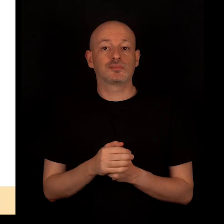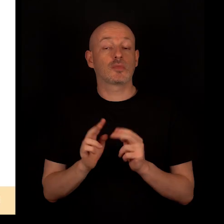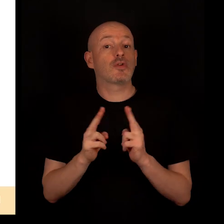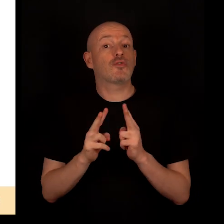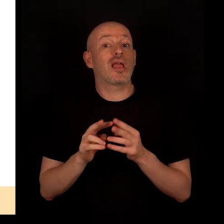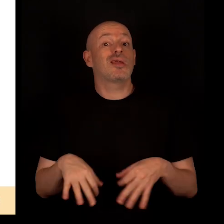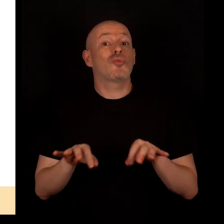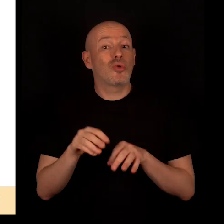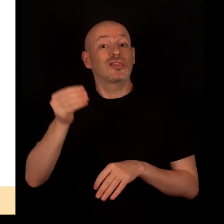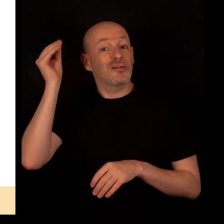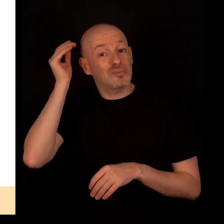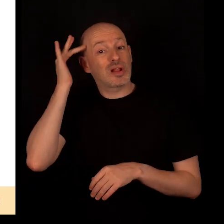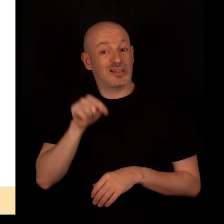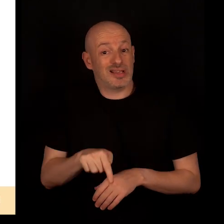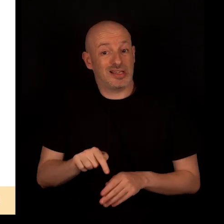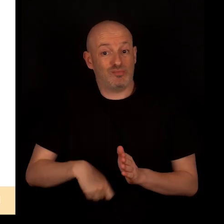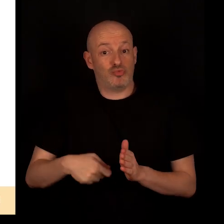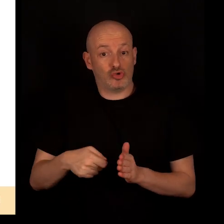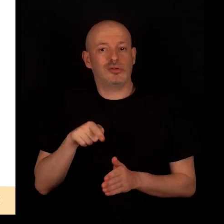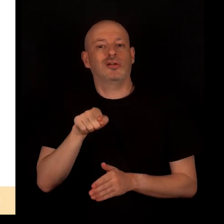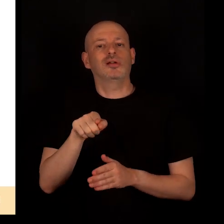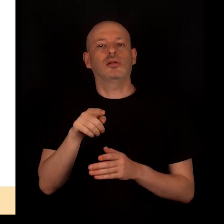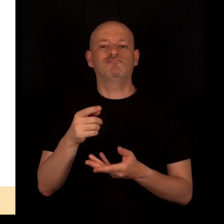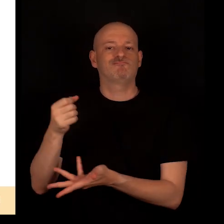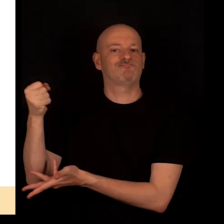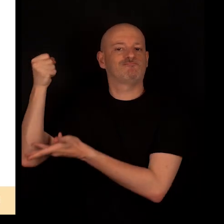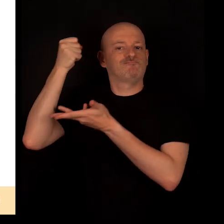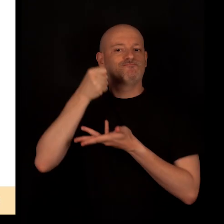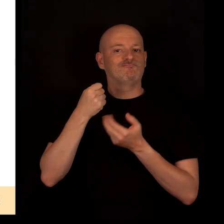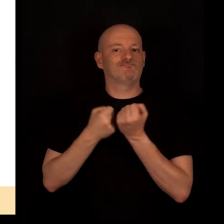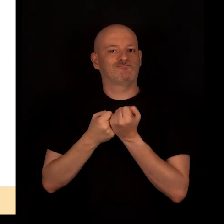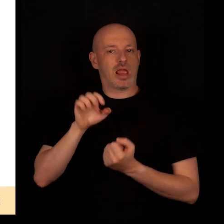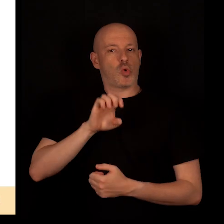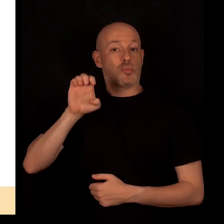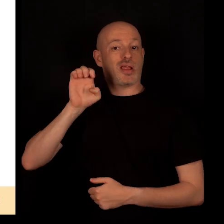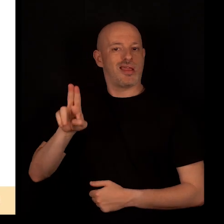Very, very important is that, because in this project you are receiving a financial support from the European Union,